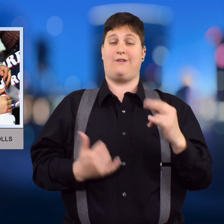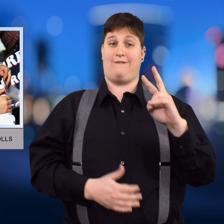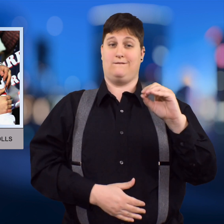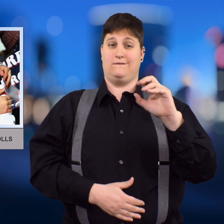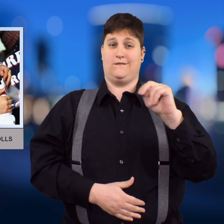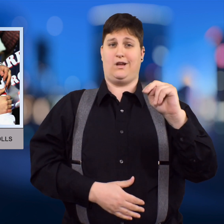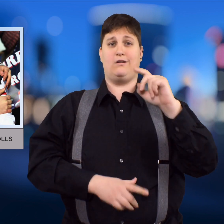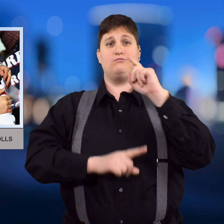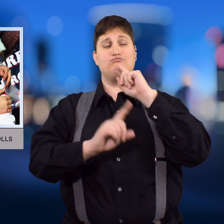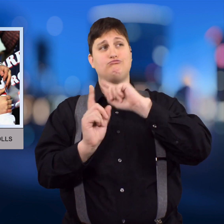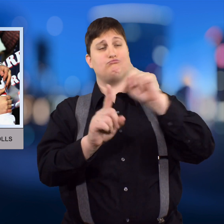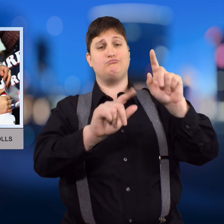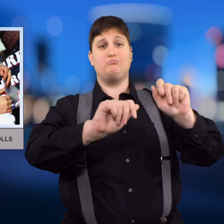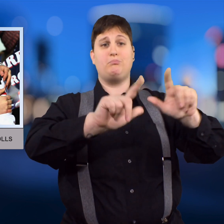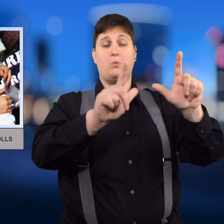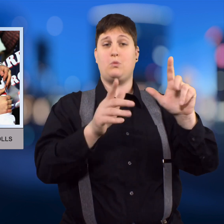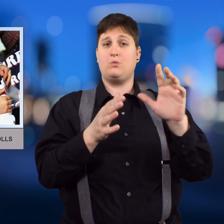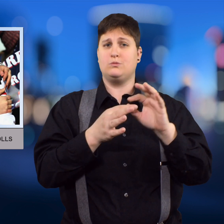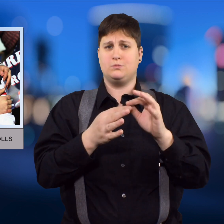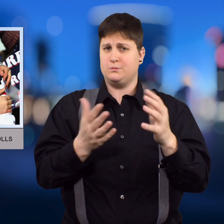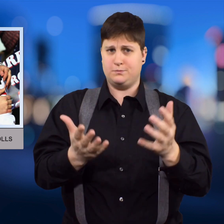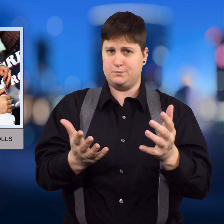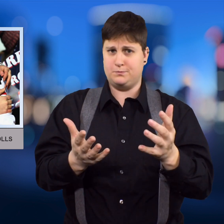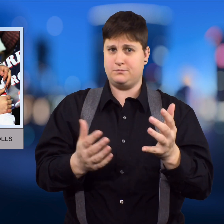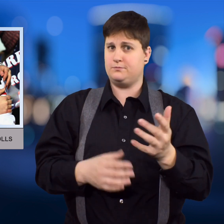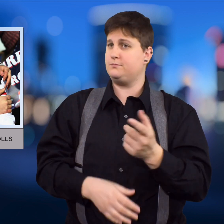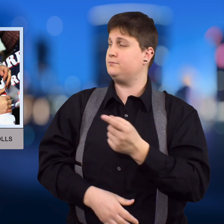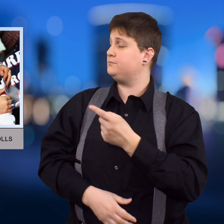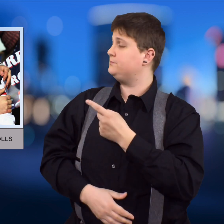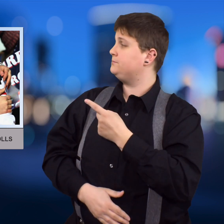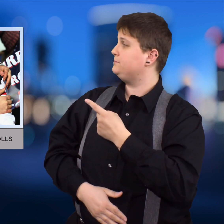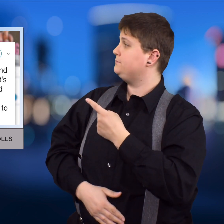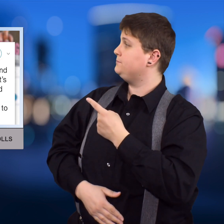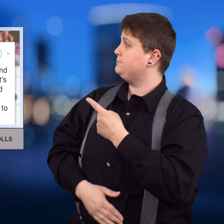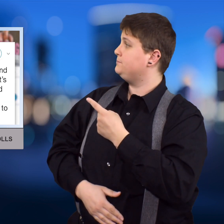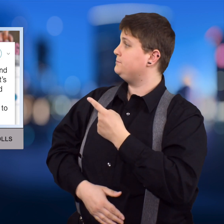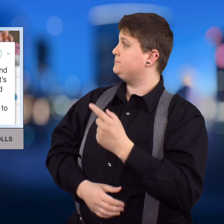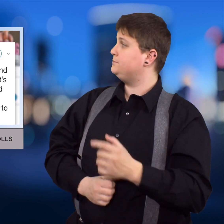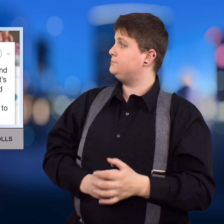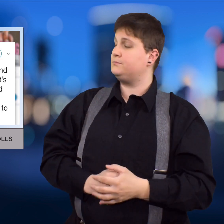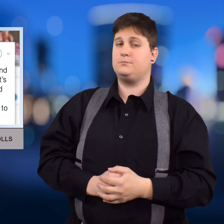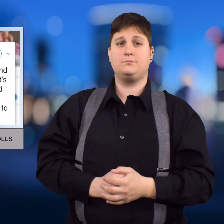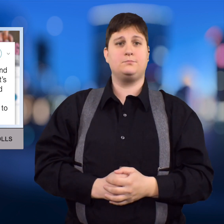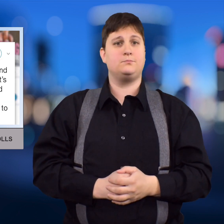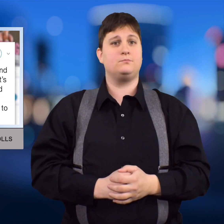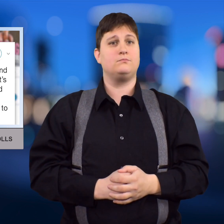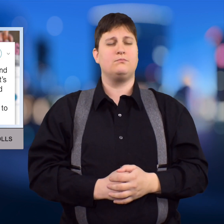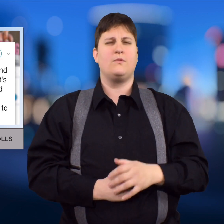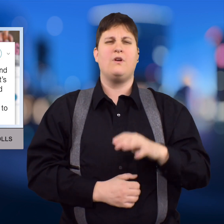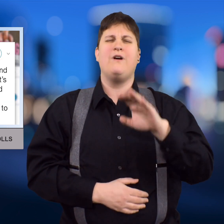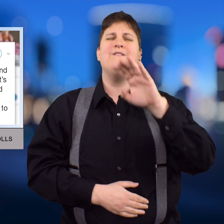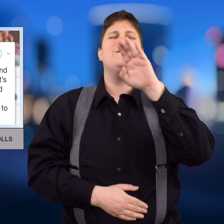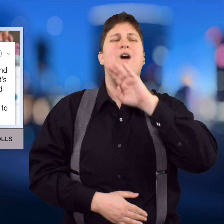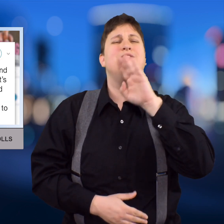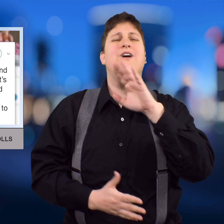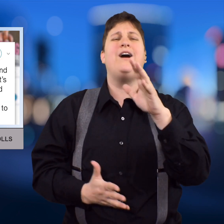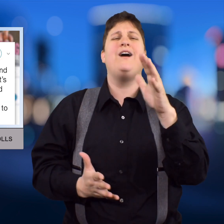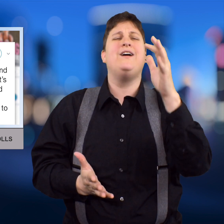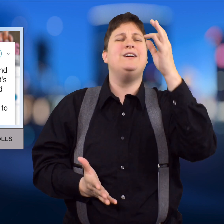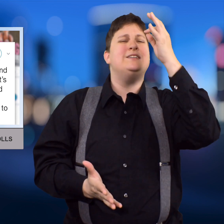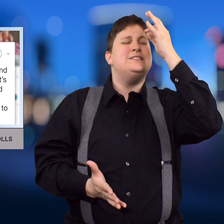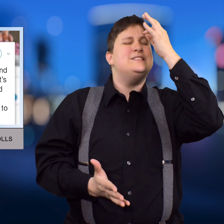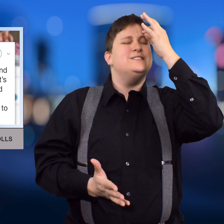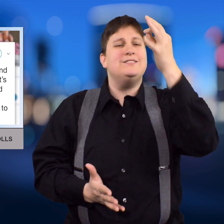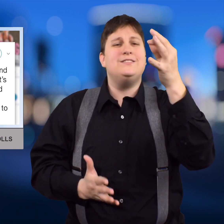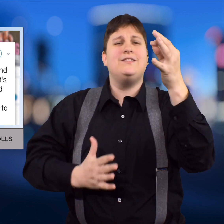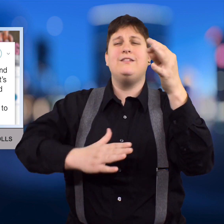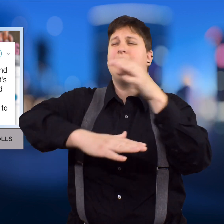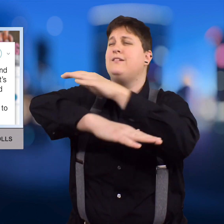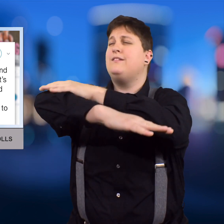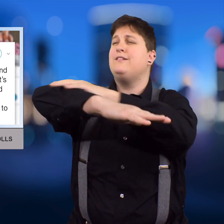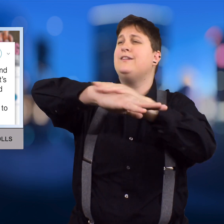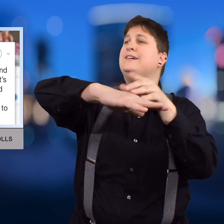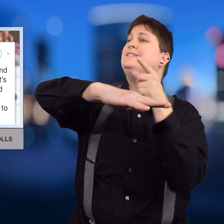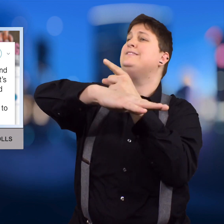Today Vonn responded to her twitter trolls by posting this: "Frustrating to be so close